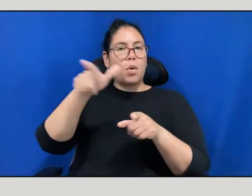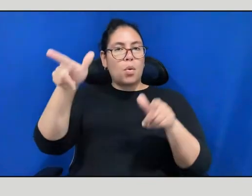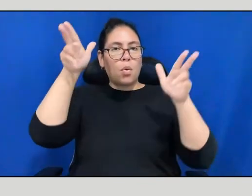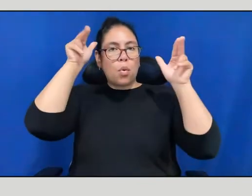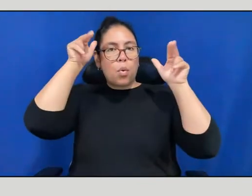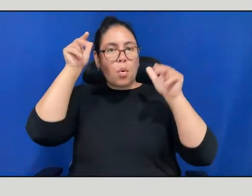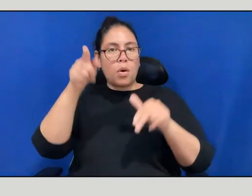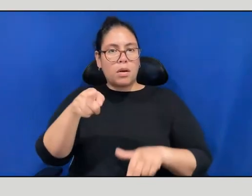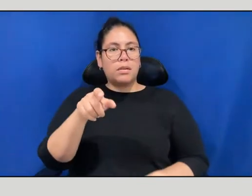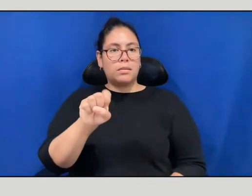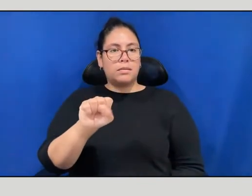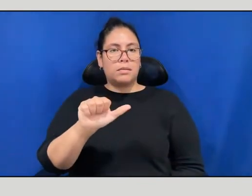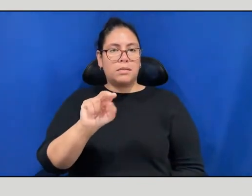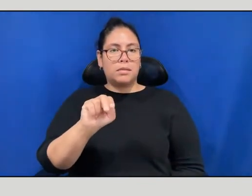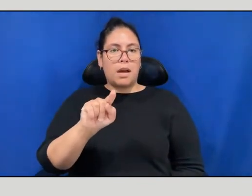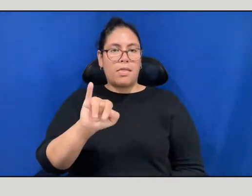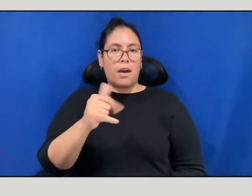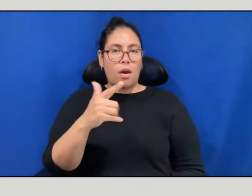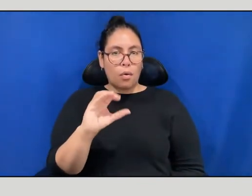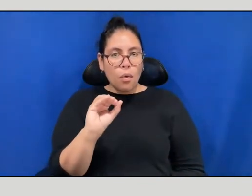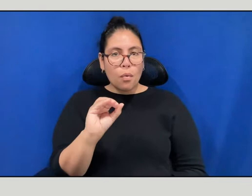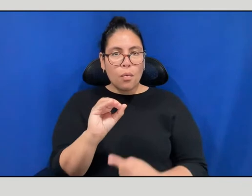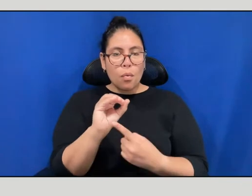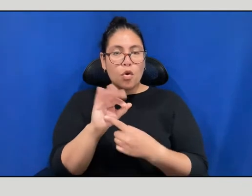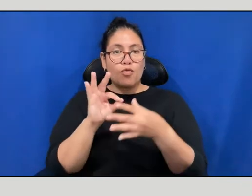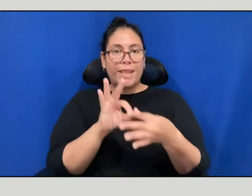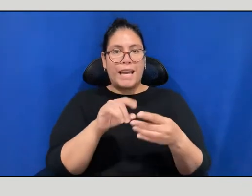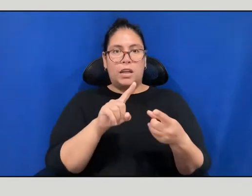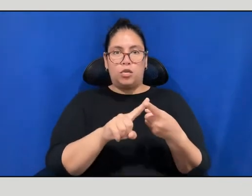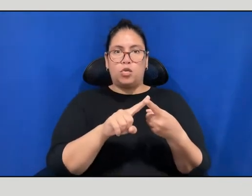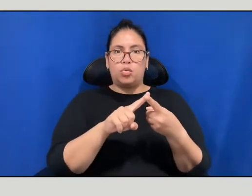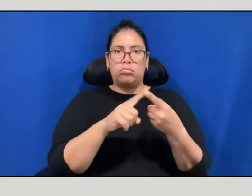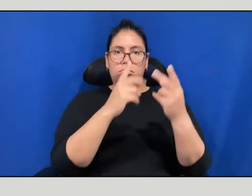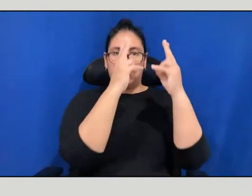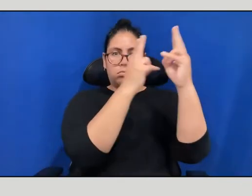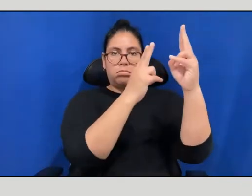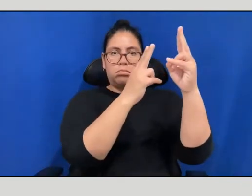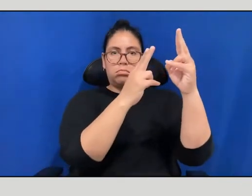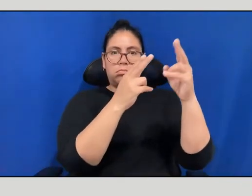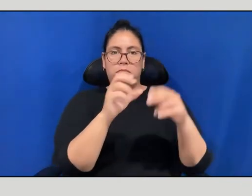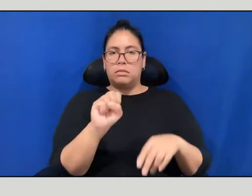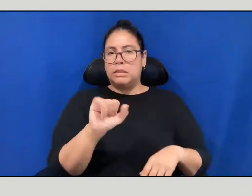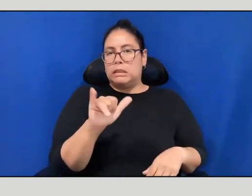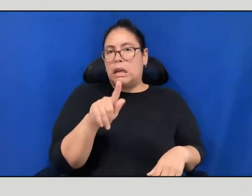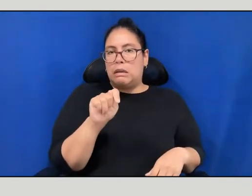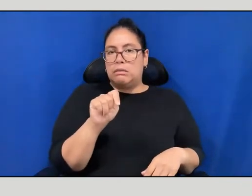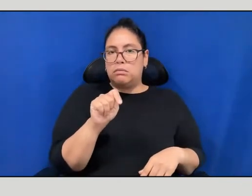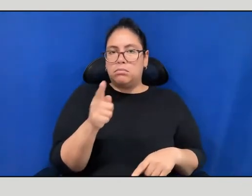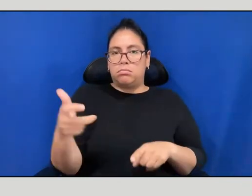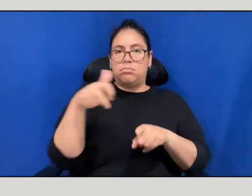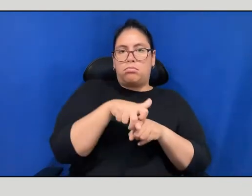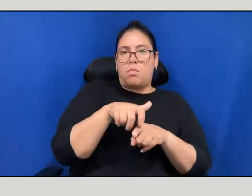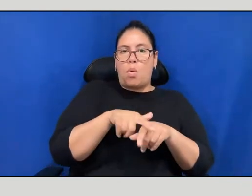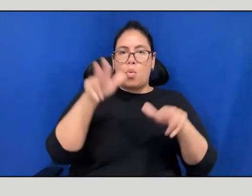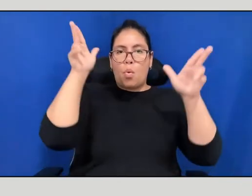with a saint that is riding a horse, so I wanted to have an alternative base in our history